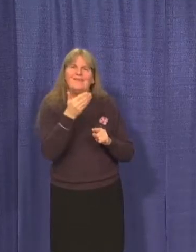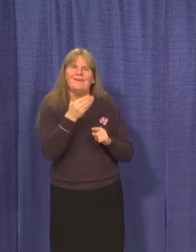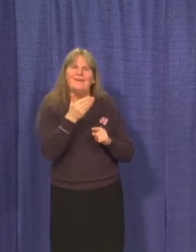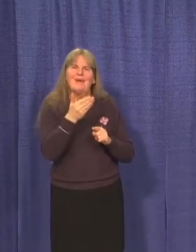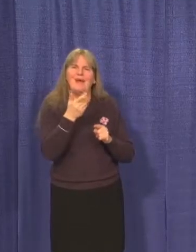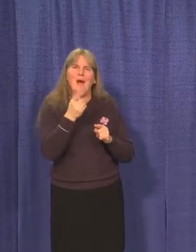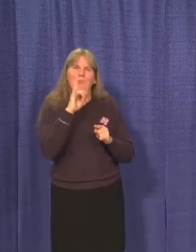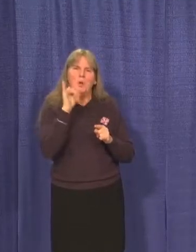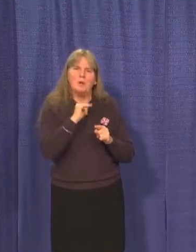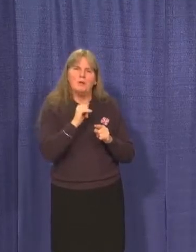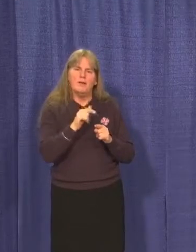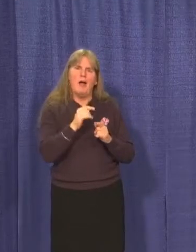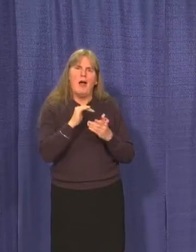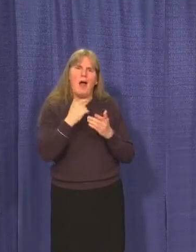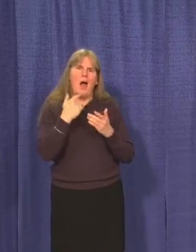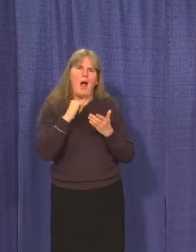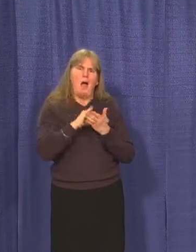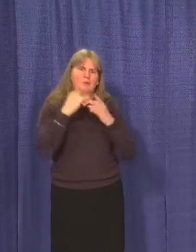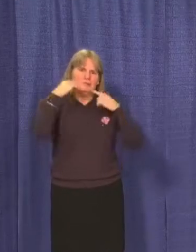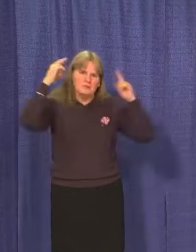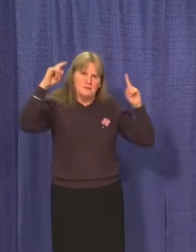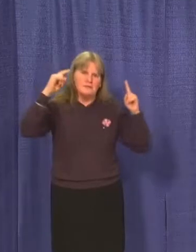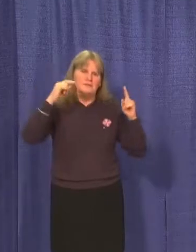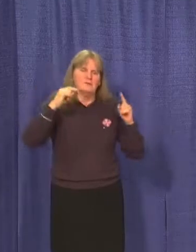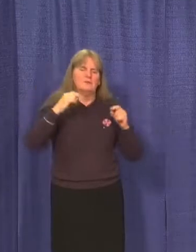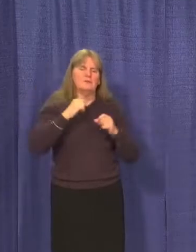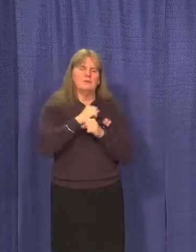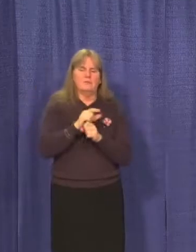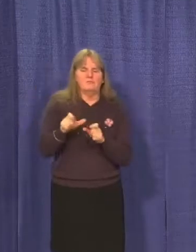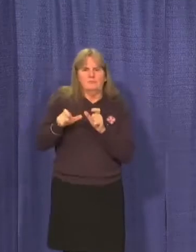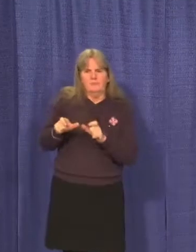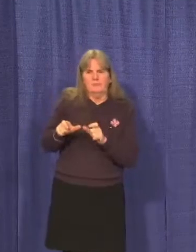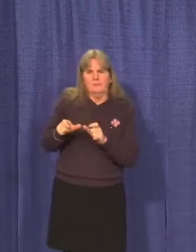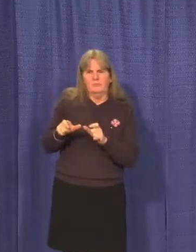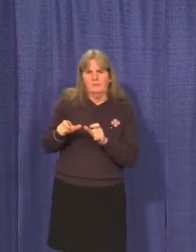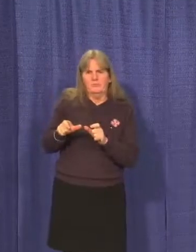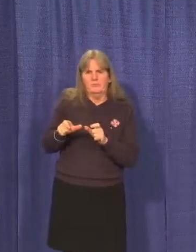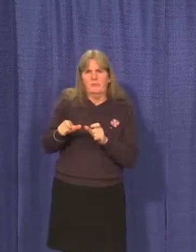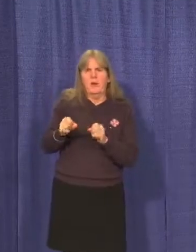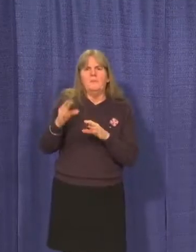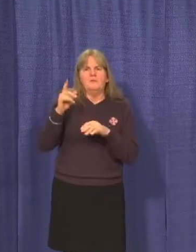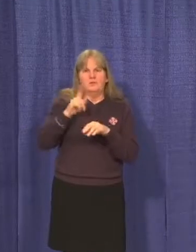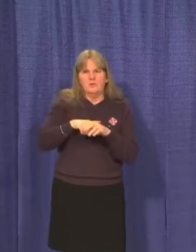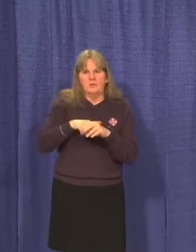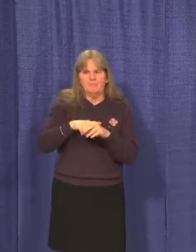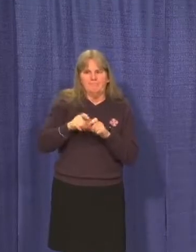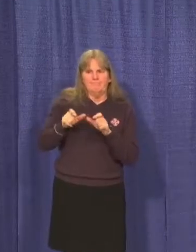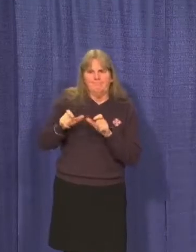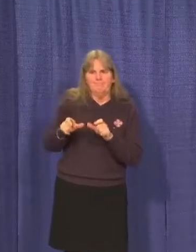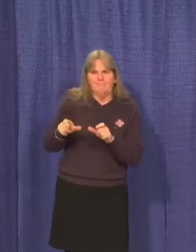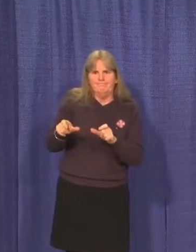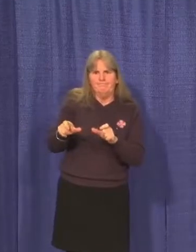actual on the ground, real-world effectiveness of the vaccine. The second, how long does it last.